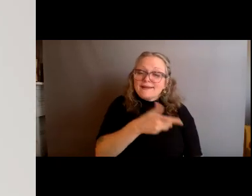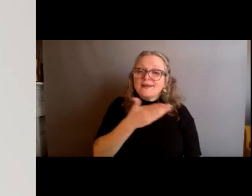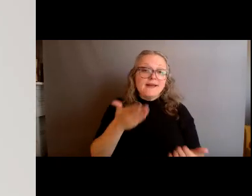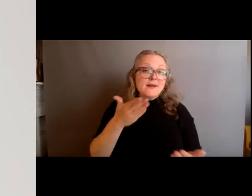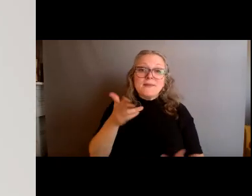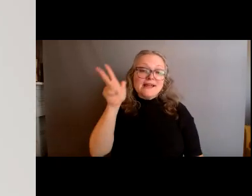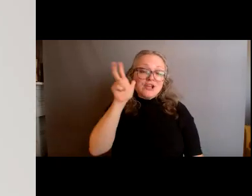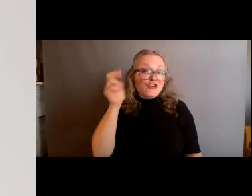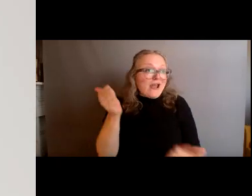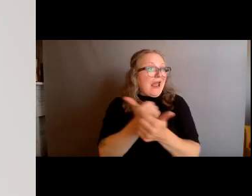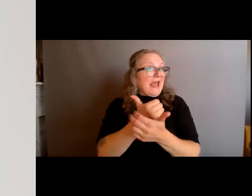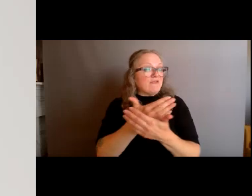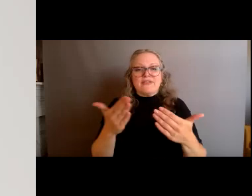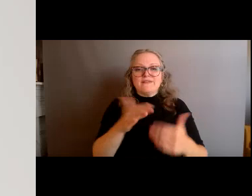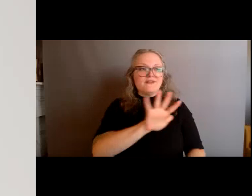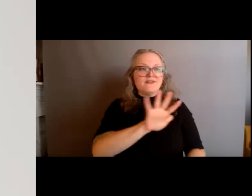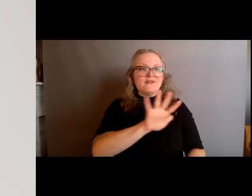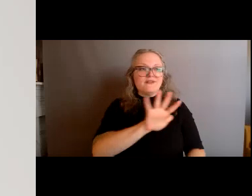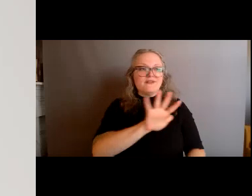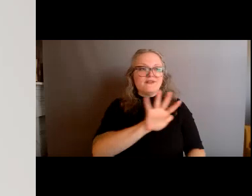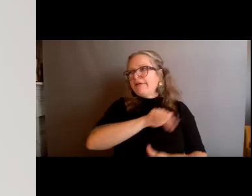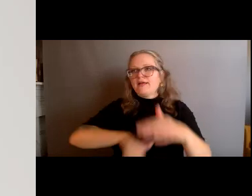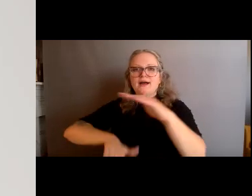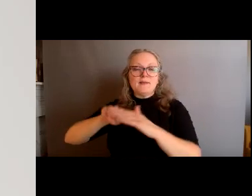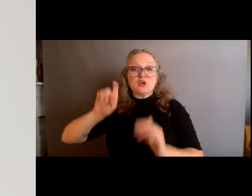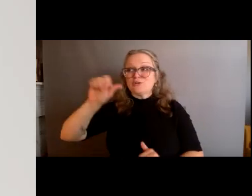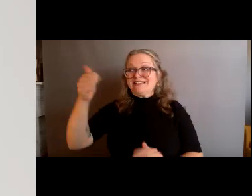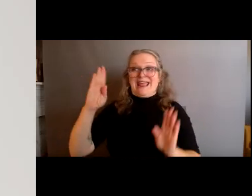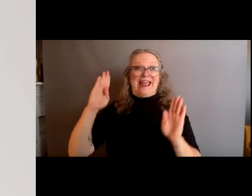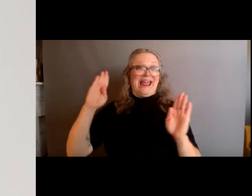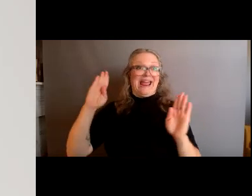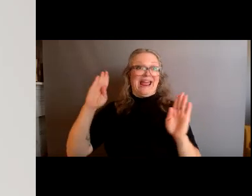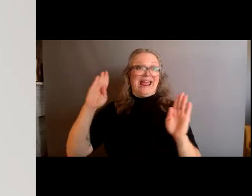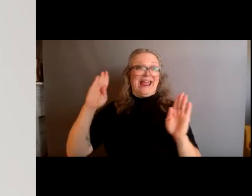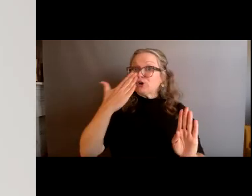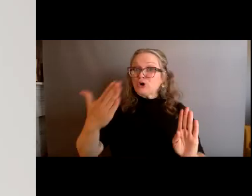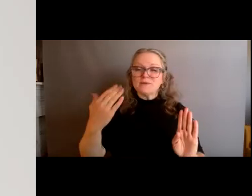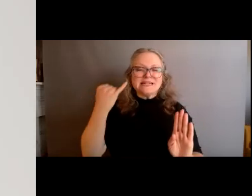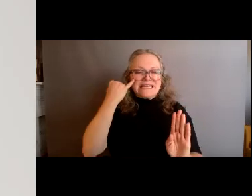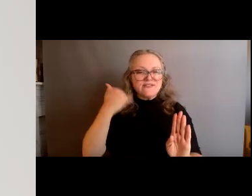from five decibel up to 110 decibel will be fine. Somebody with a damaged auditory system is going